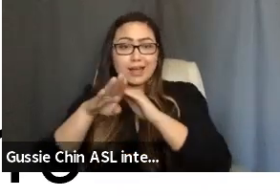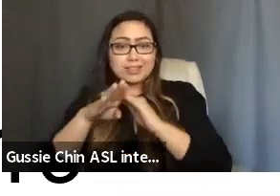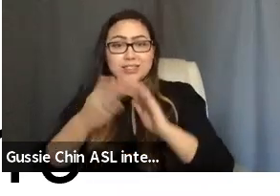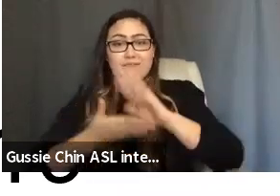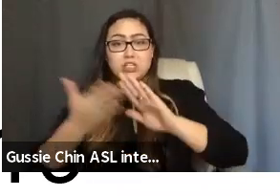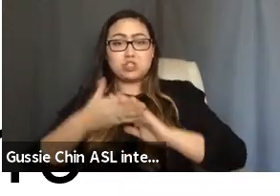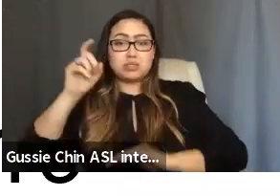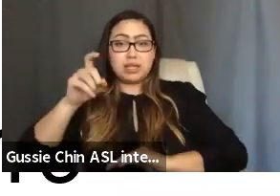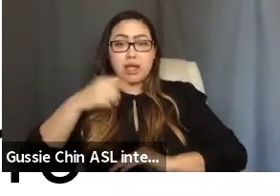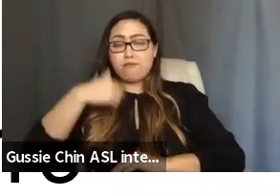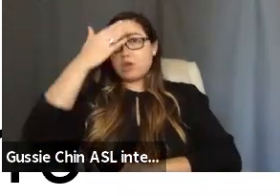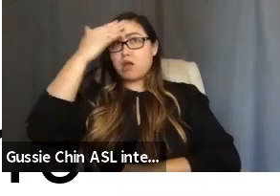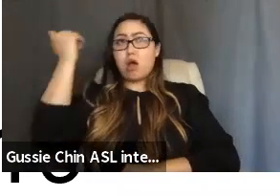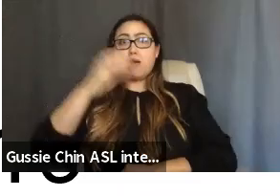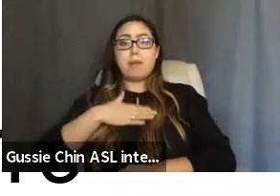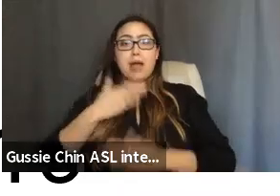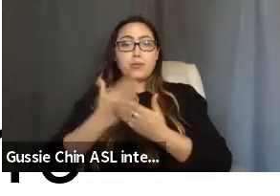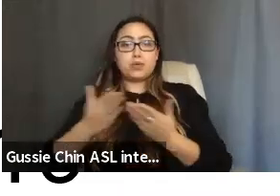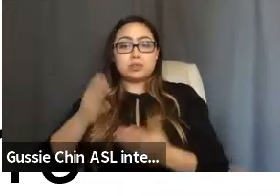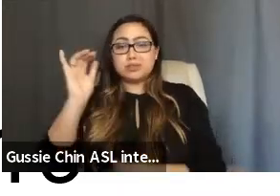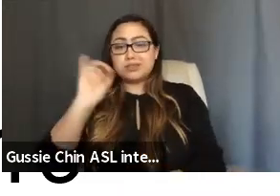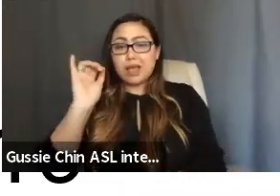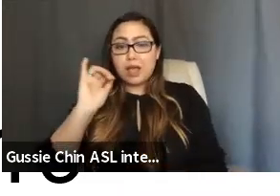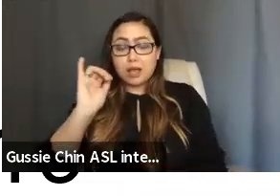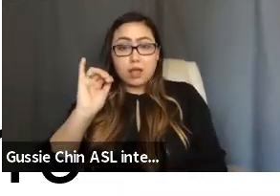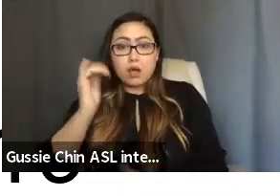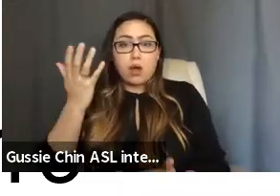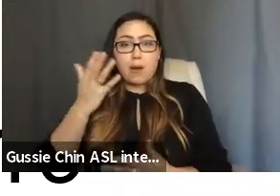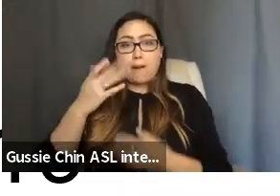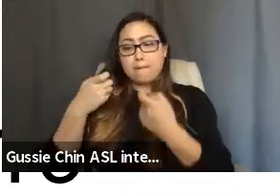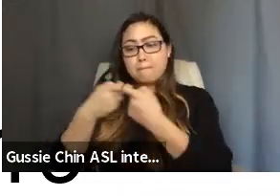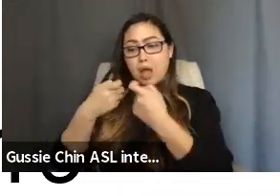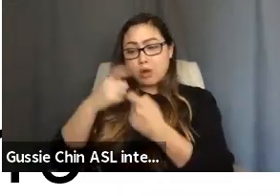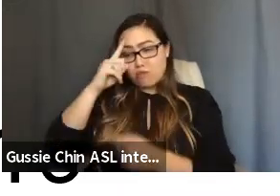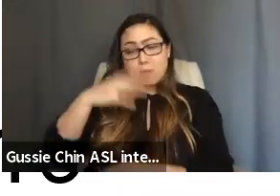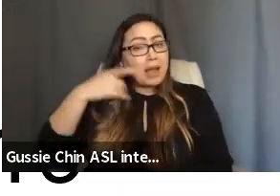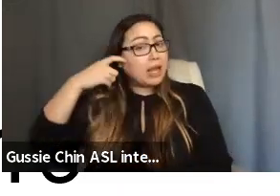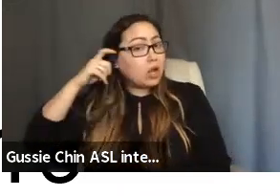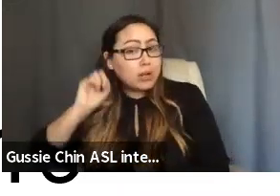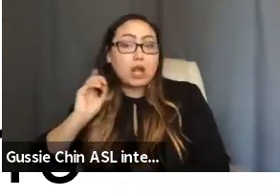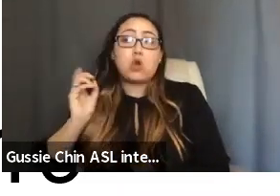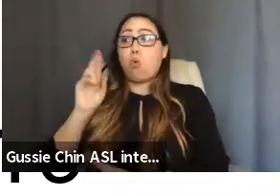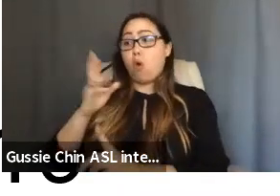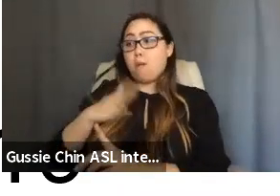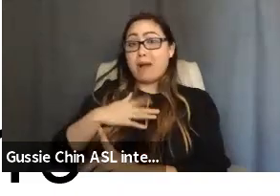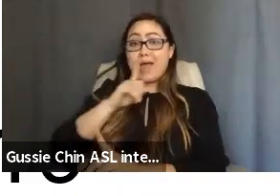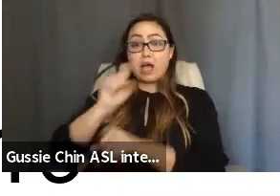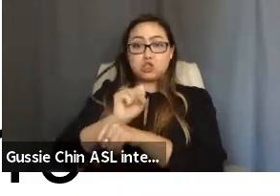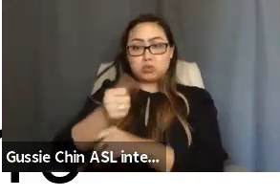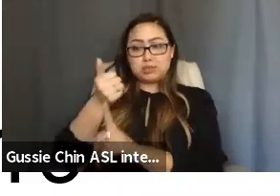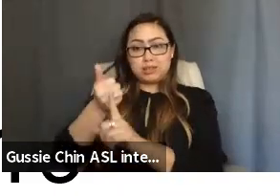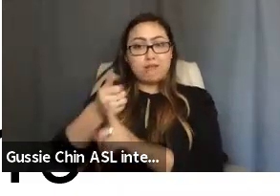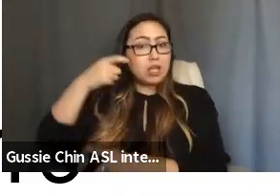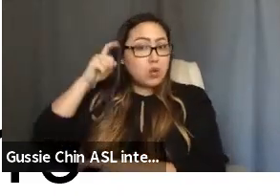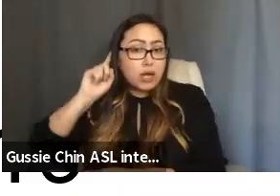such as my hearing aid or batteries for my hearing aid, a wheelchair, a walker, maybe other